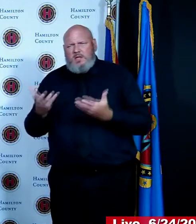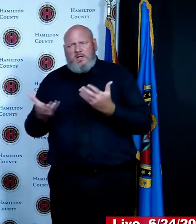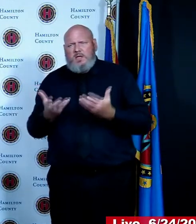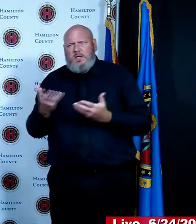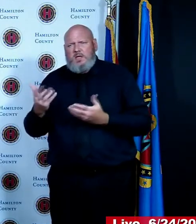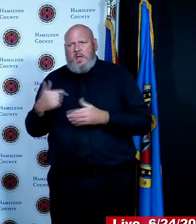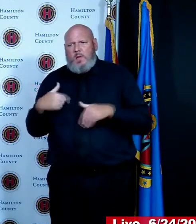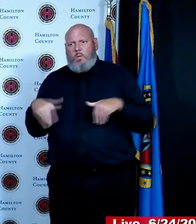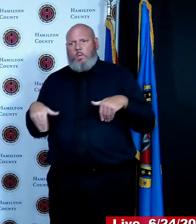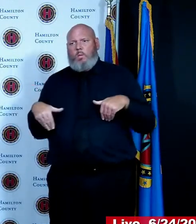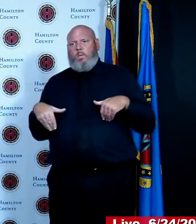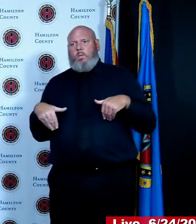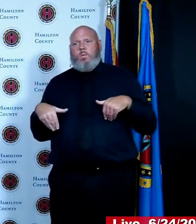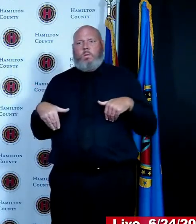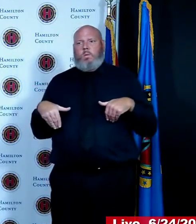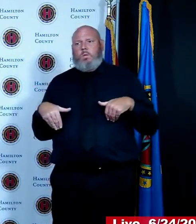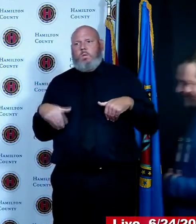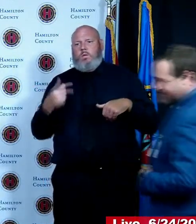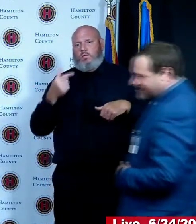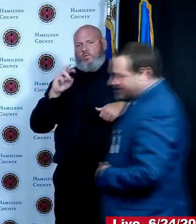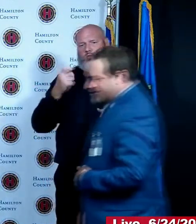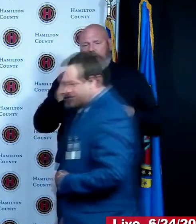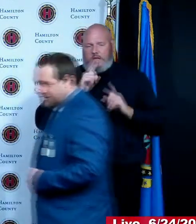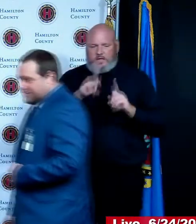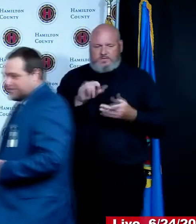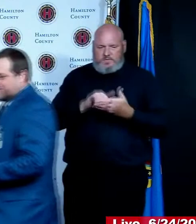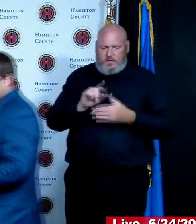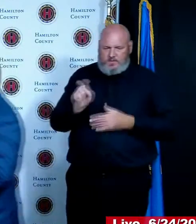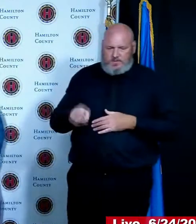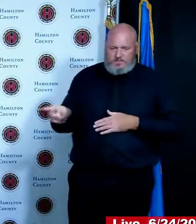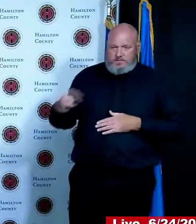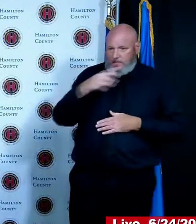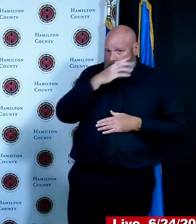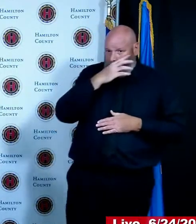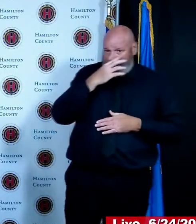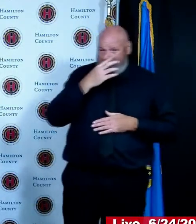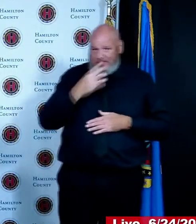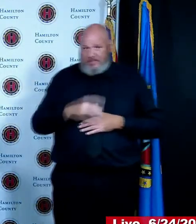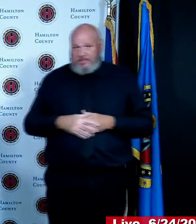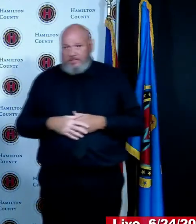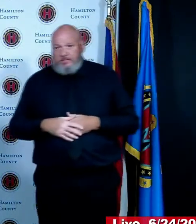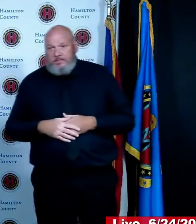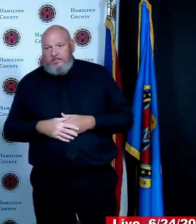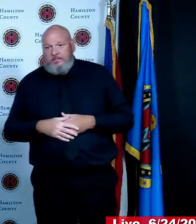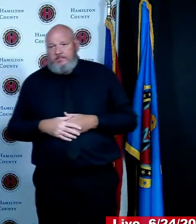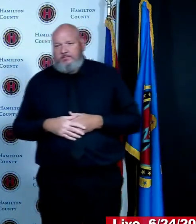to the microphone so I don't have the exact answer on the one point one